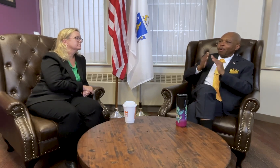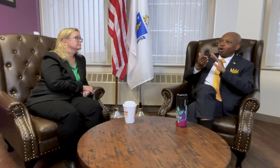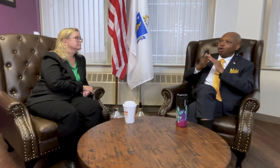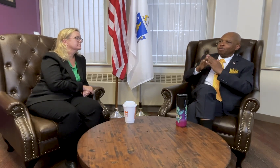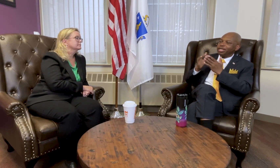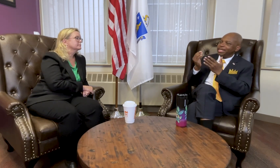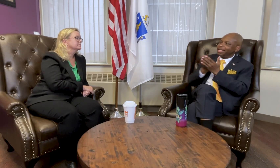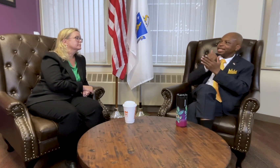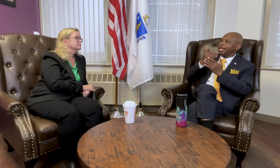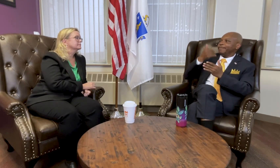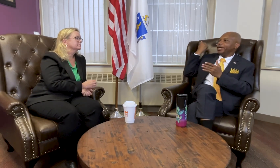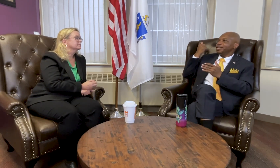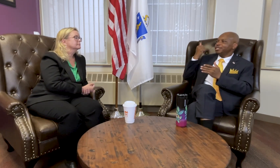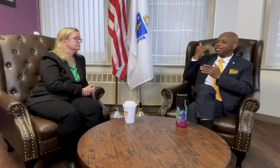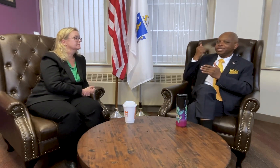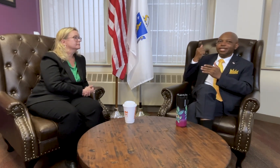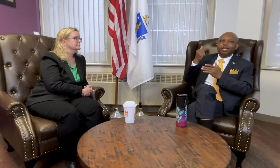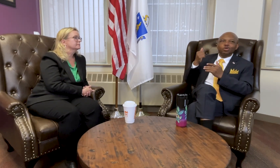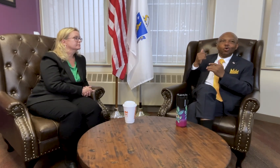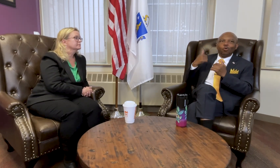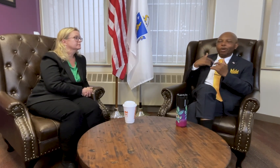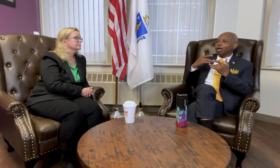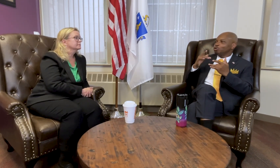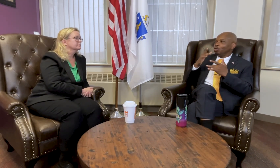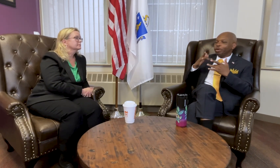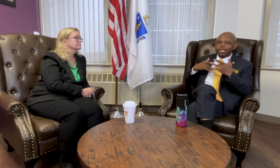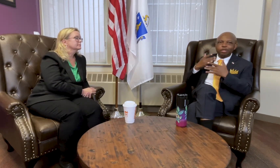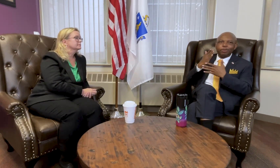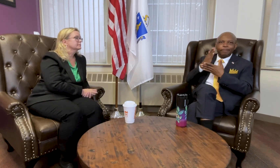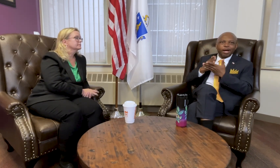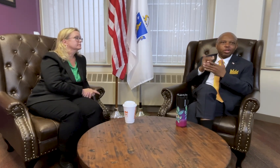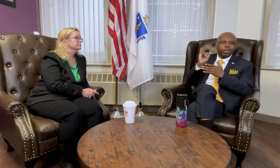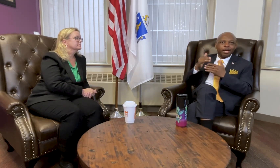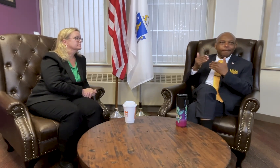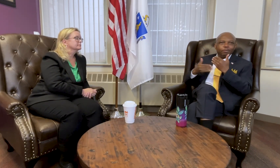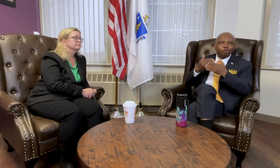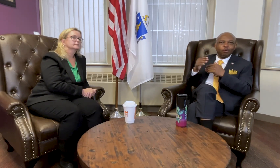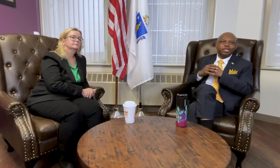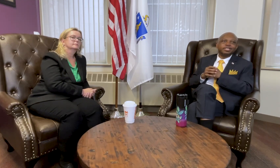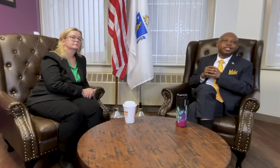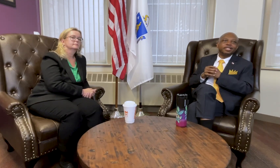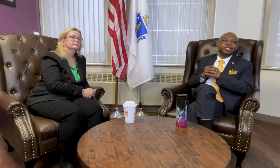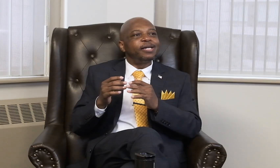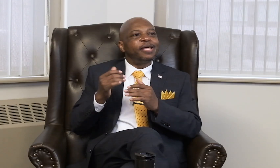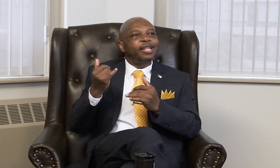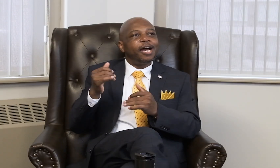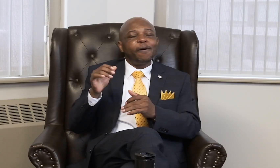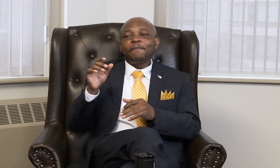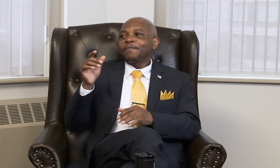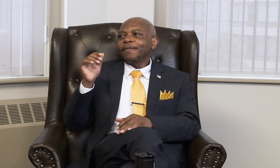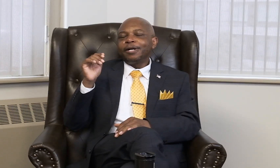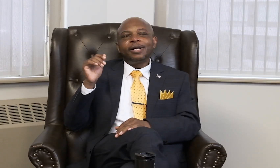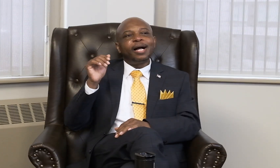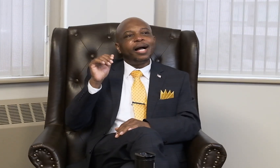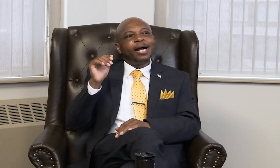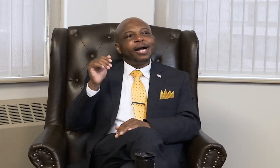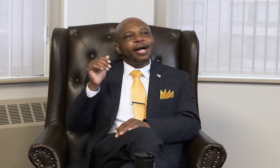a goal that our communities deserve the best. And, I am excited to be a part of that progress.